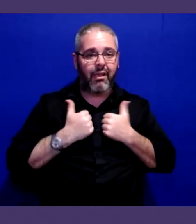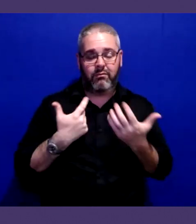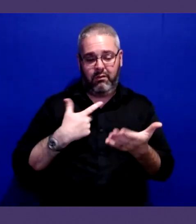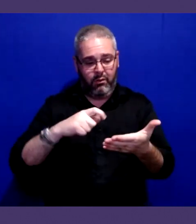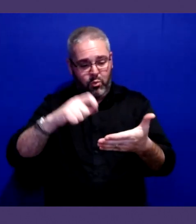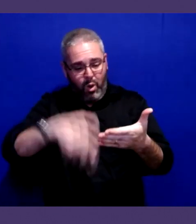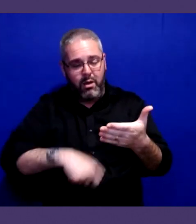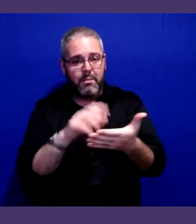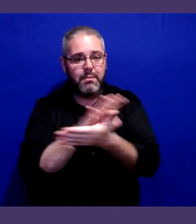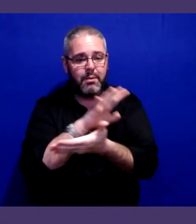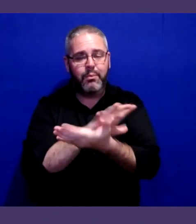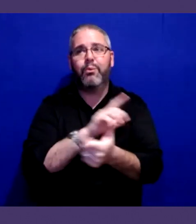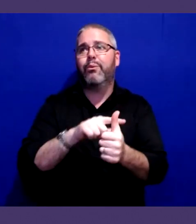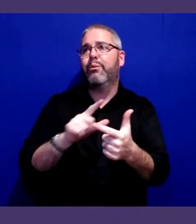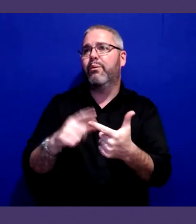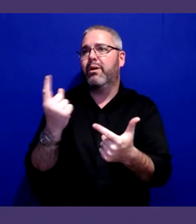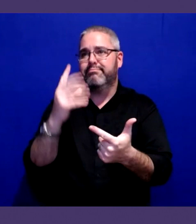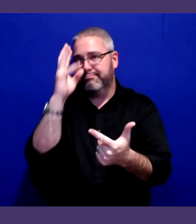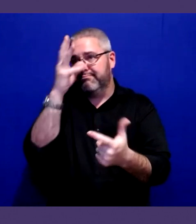something a little bigger in my future career.